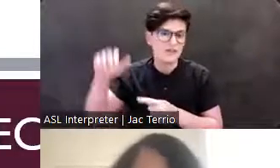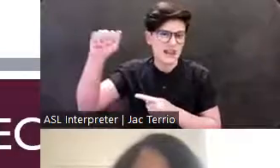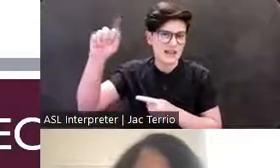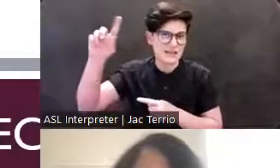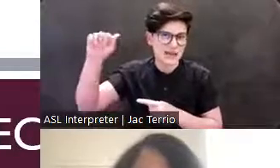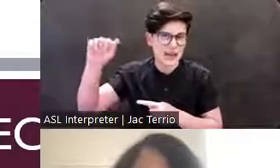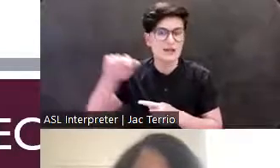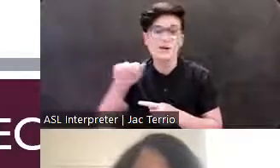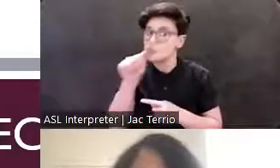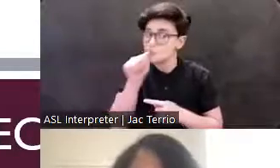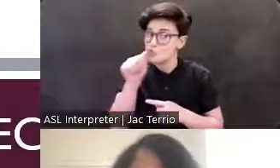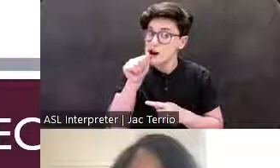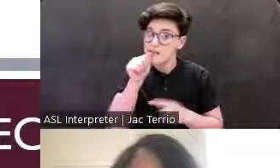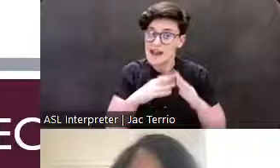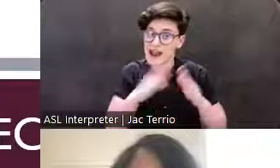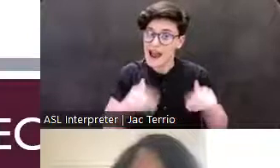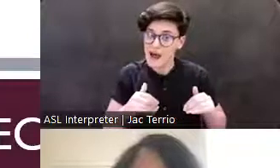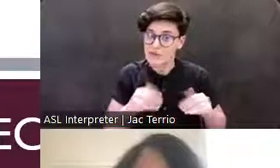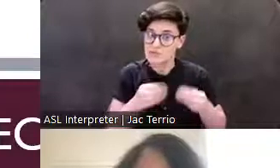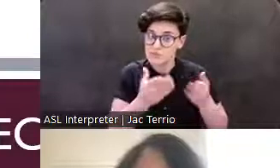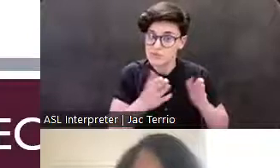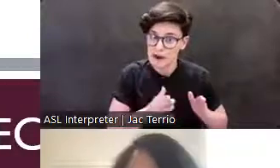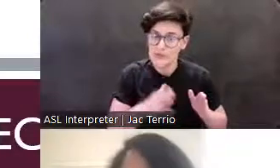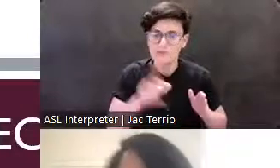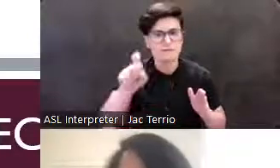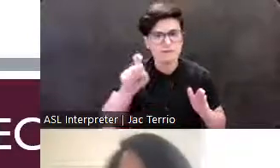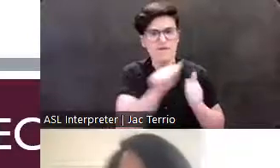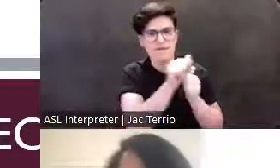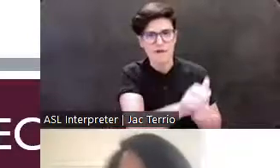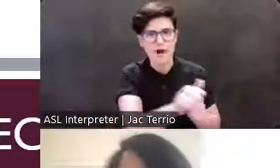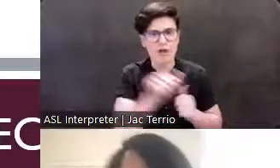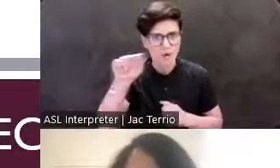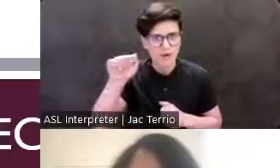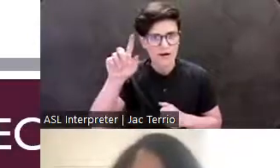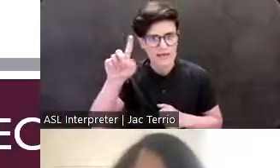have to comply with ADA in areas where there is public access.